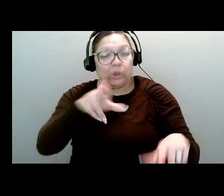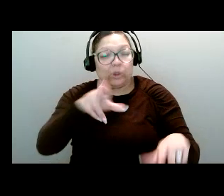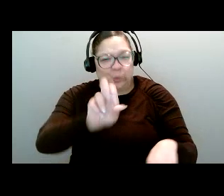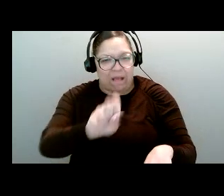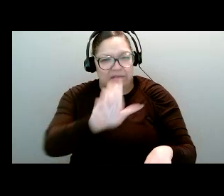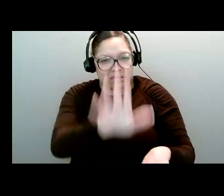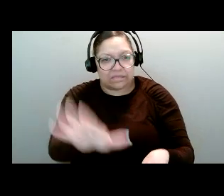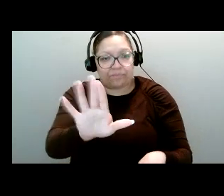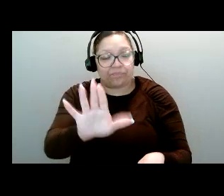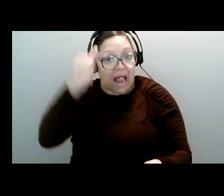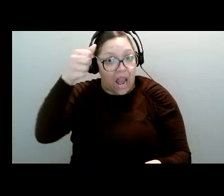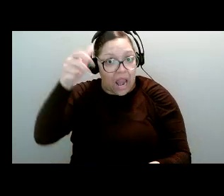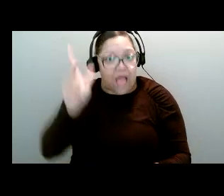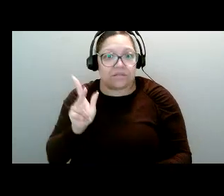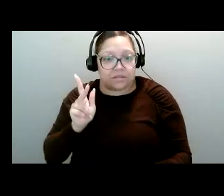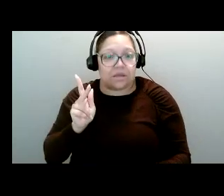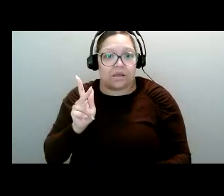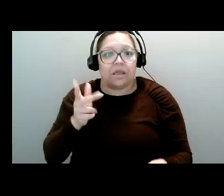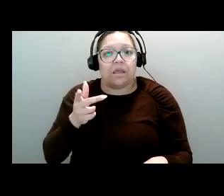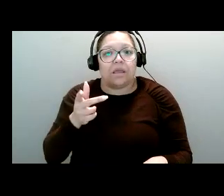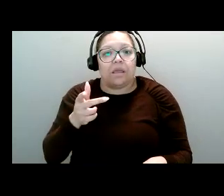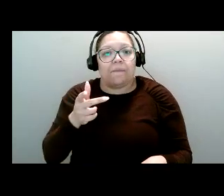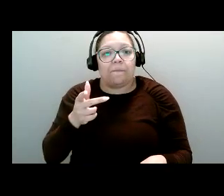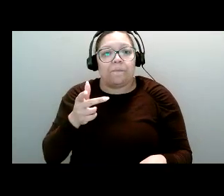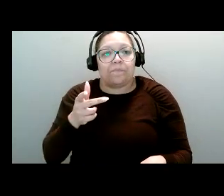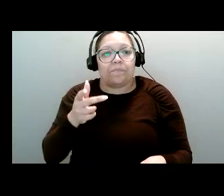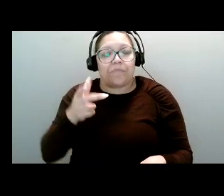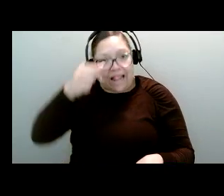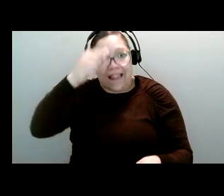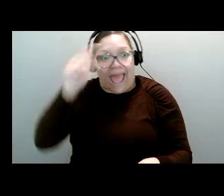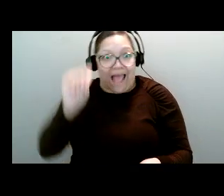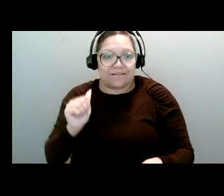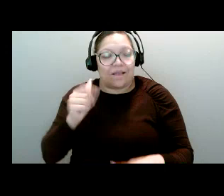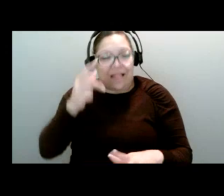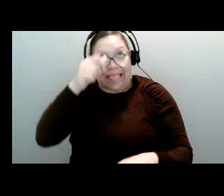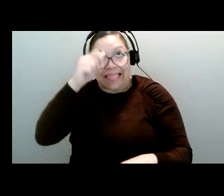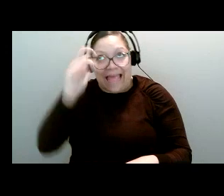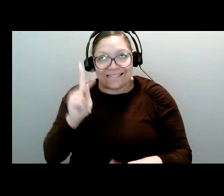Alaska is an inset, and on the other side you have an inset of the Caribbean islands.